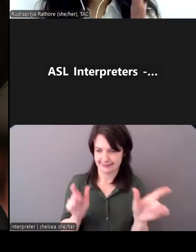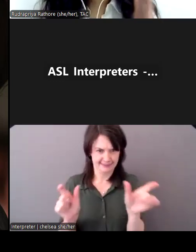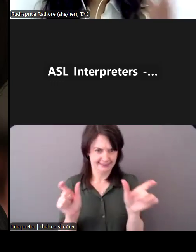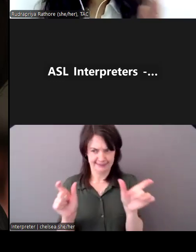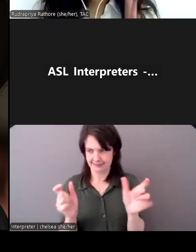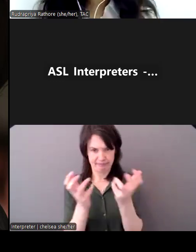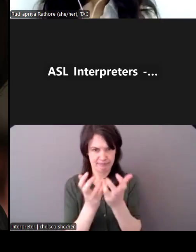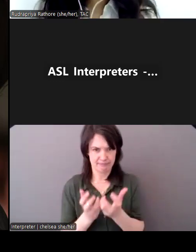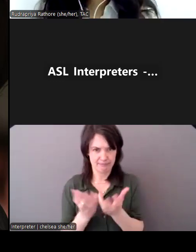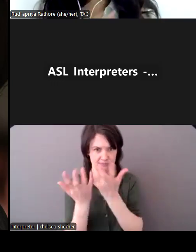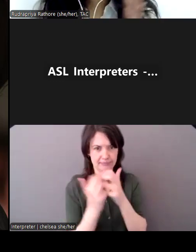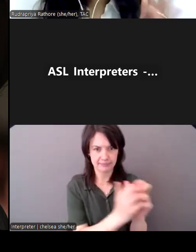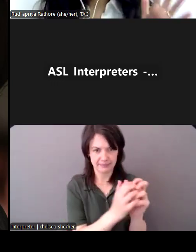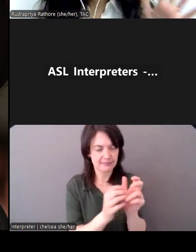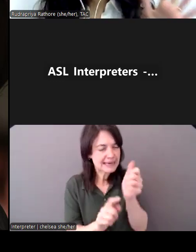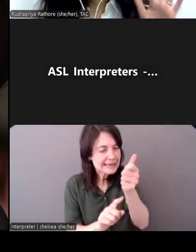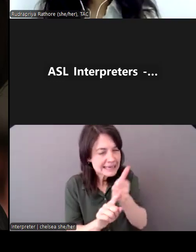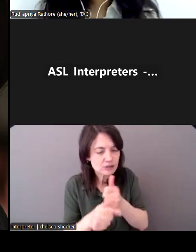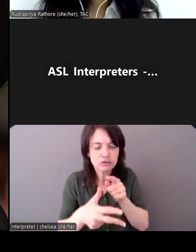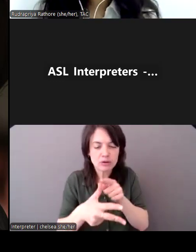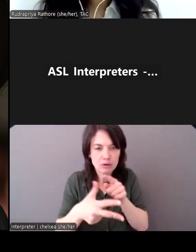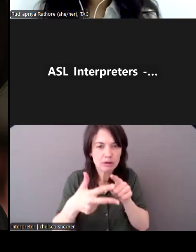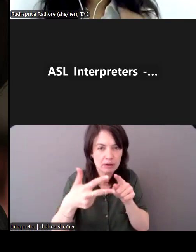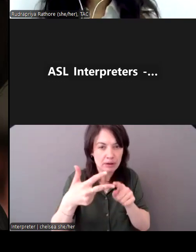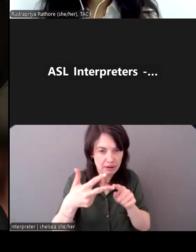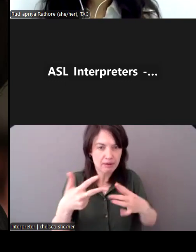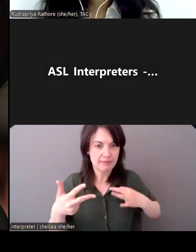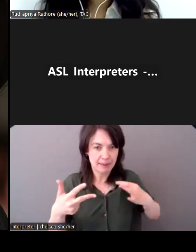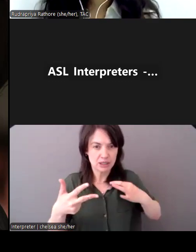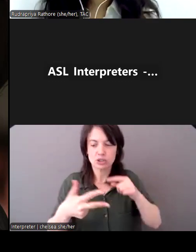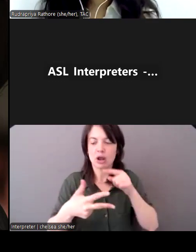you know each part of your application is consistent with what you're trying to apply